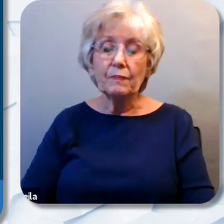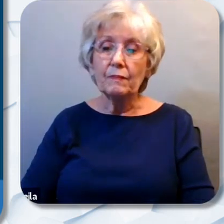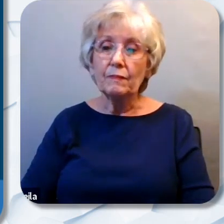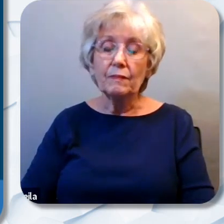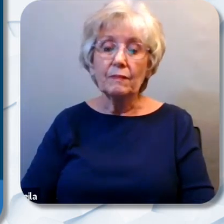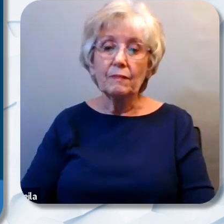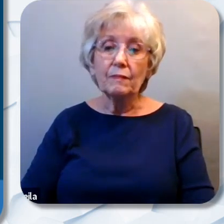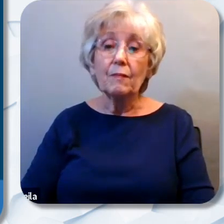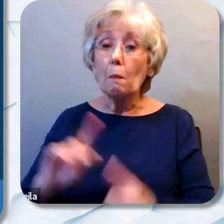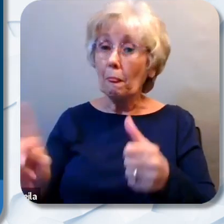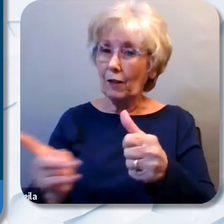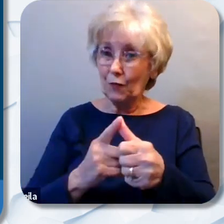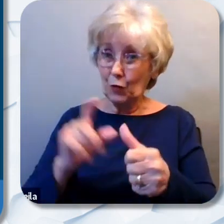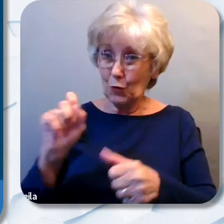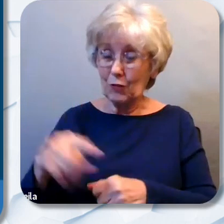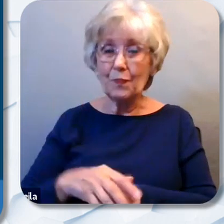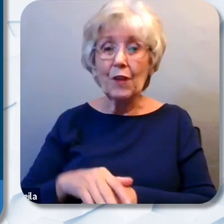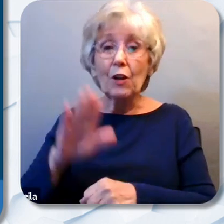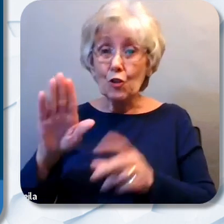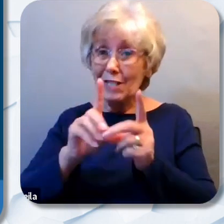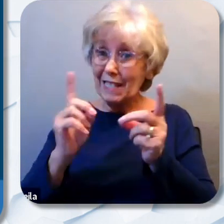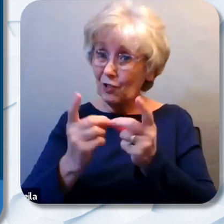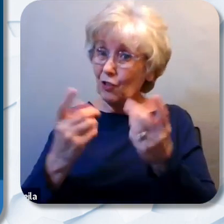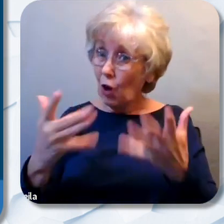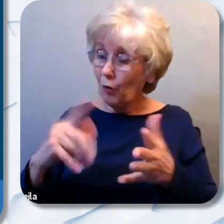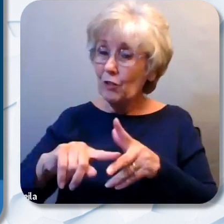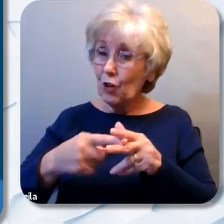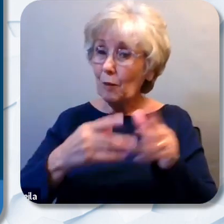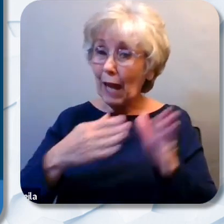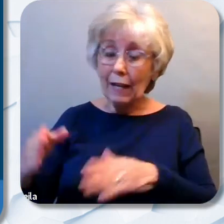So first question as your district started planning for tk expansion yet